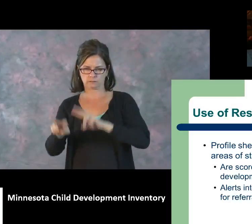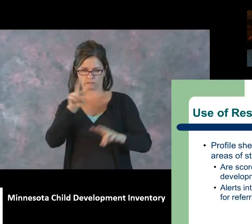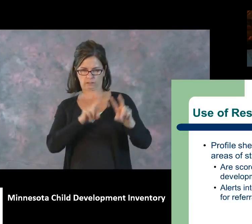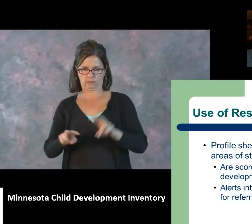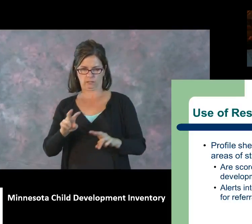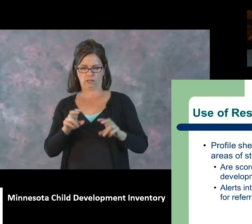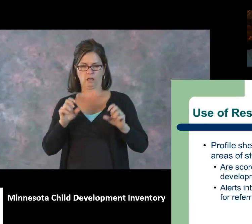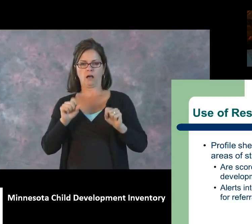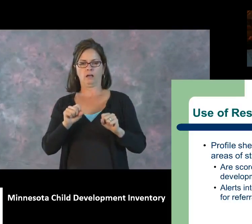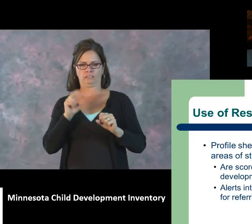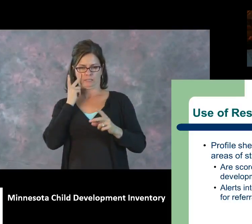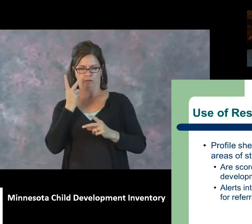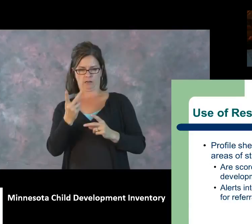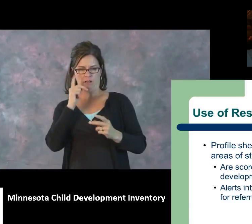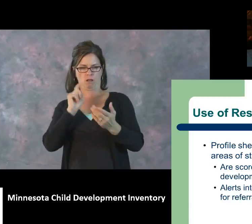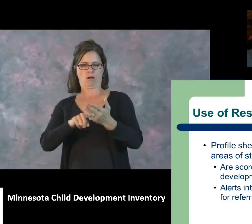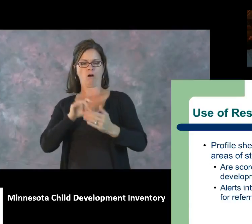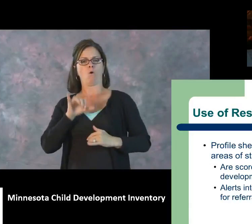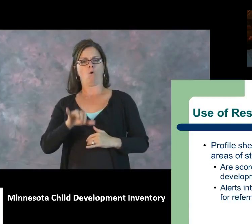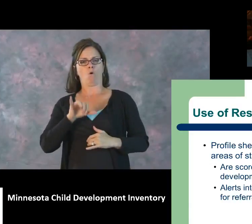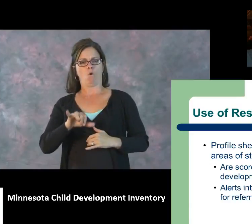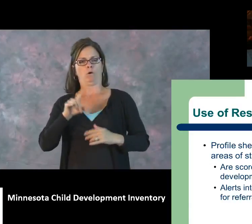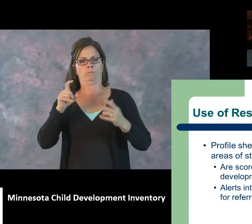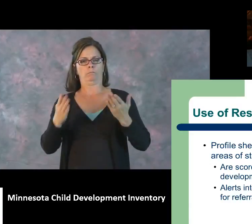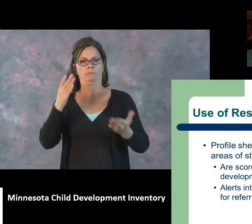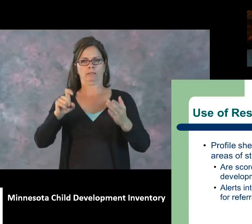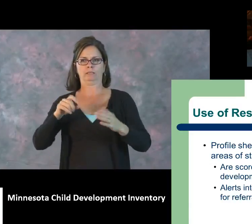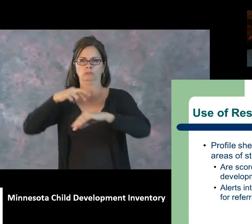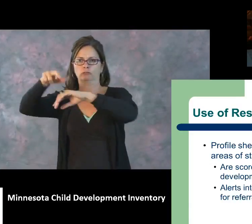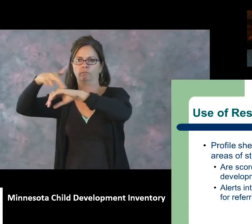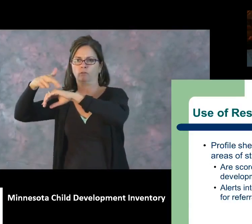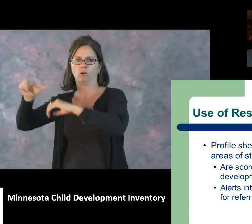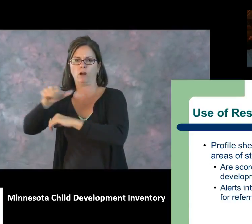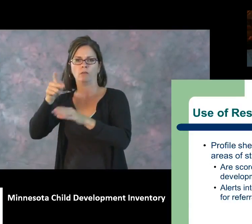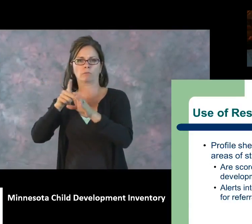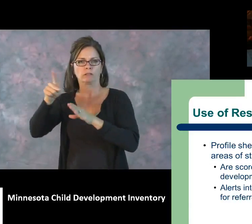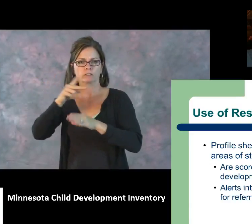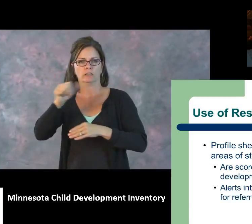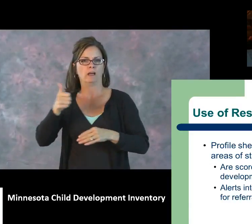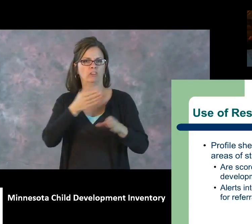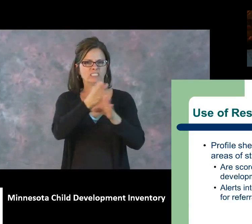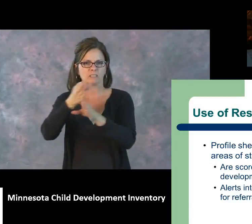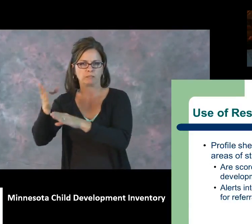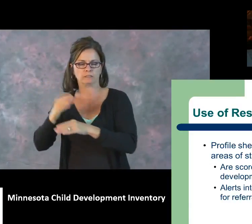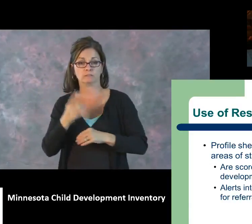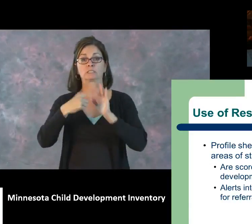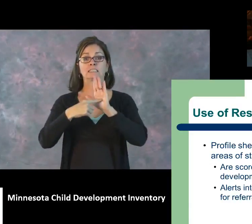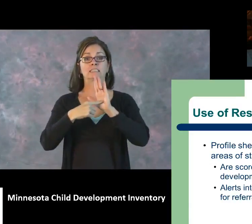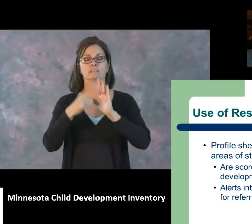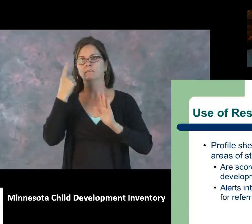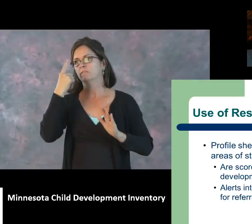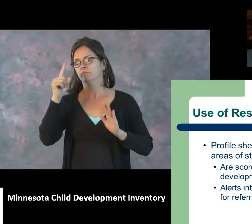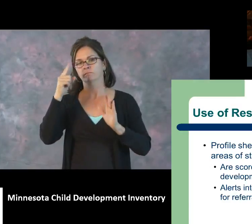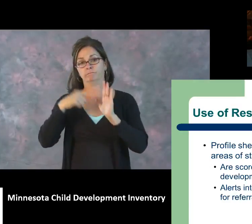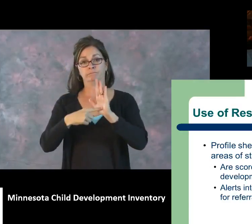for referral to other professionals in other disciplines. For example, if a speech pathologist is giving